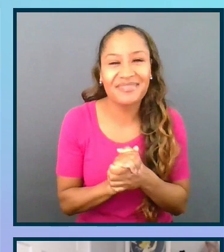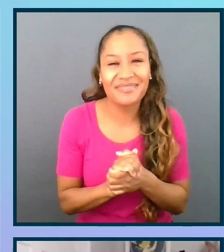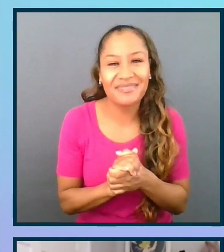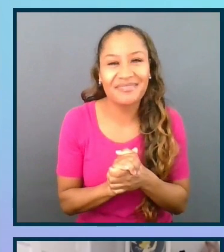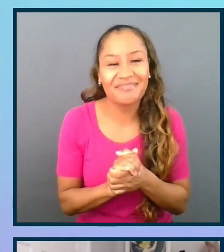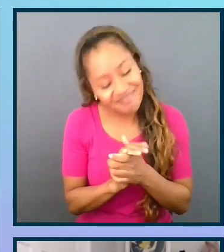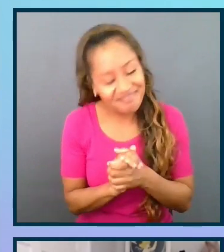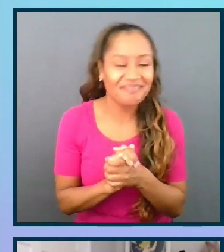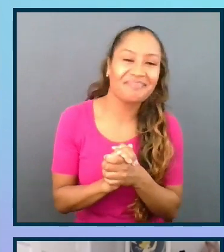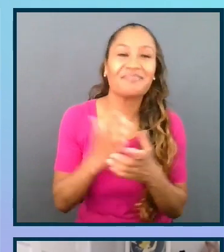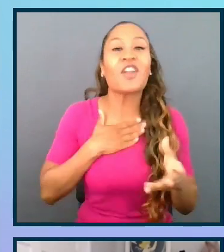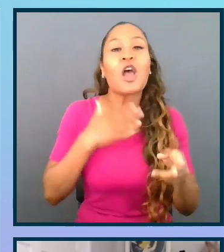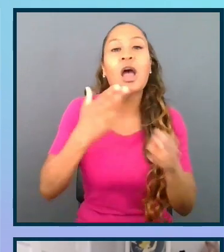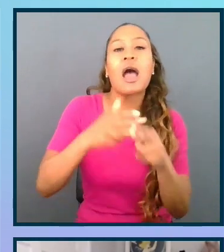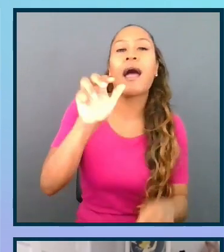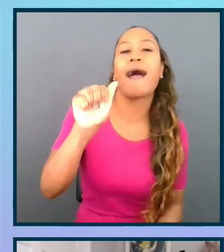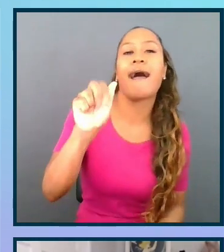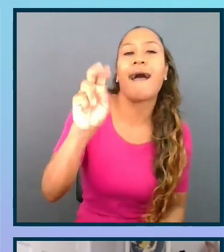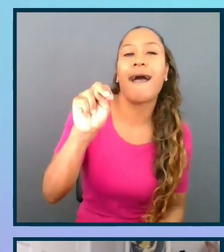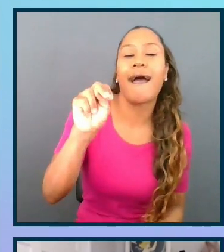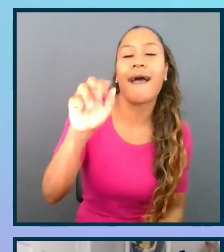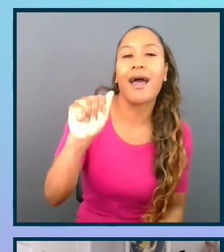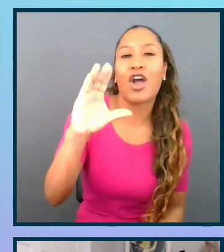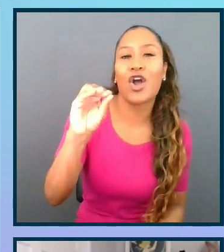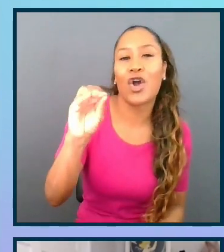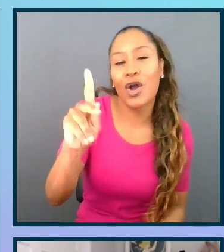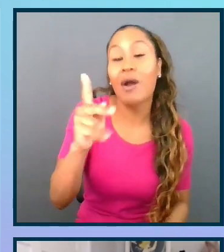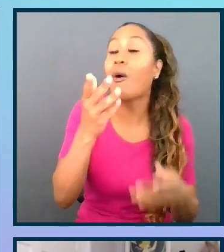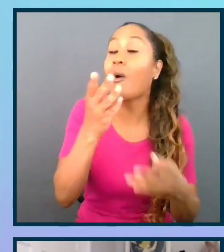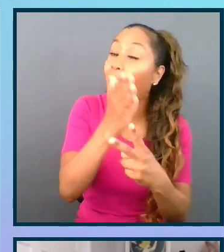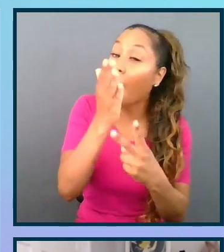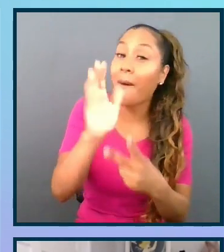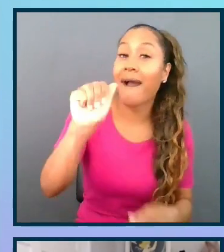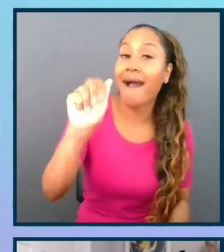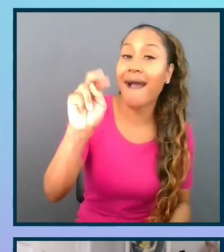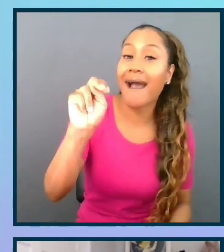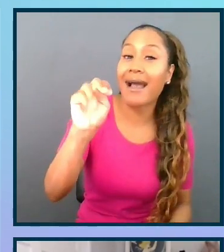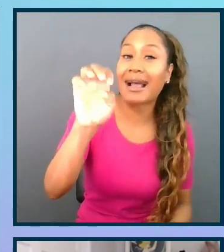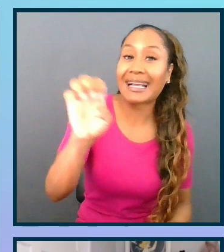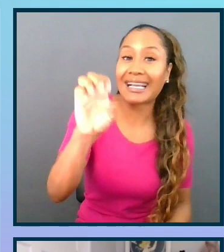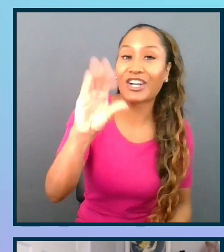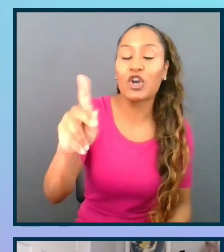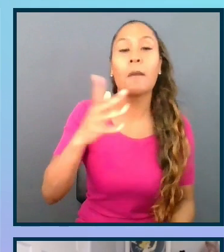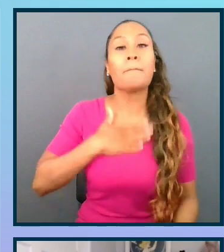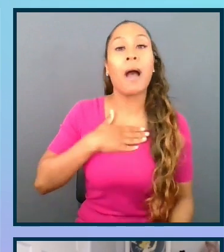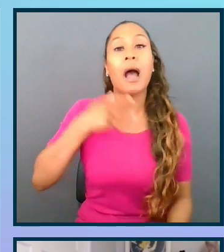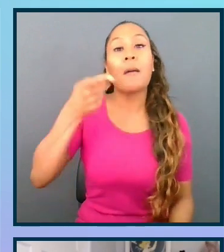My name is Anna Cook or Anna E. Cook. I use the pronouns, she, her, or they, them.